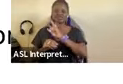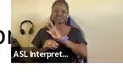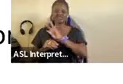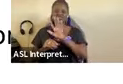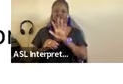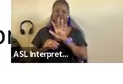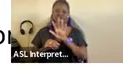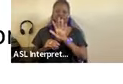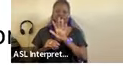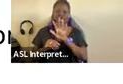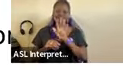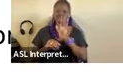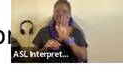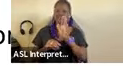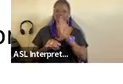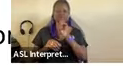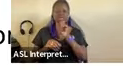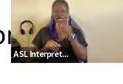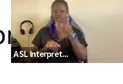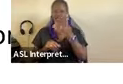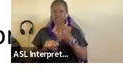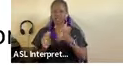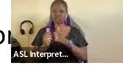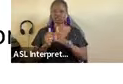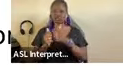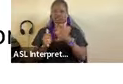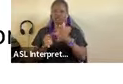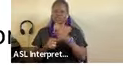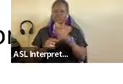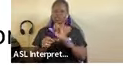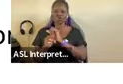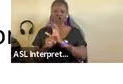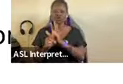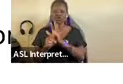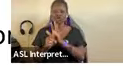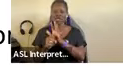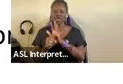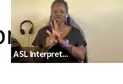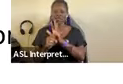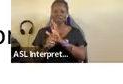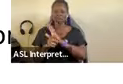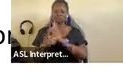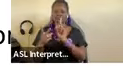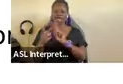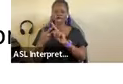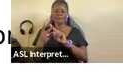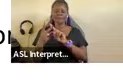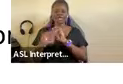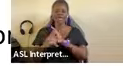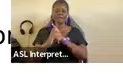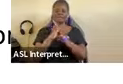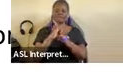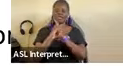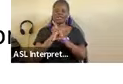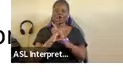with infection, even if they've had a booster or prior infection. The immunocompromised appear to struggle